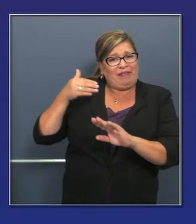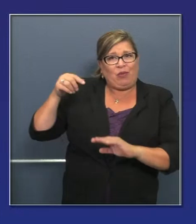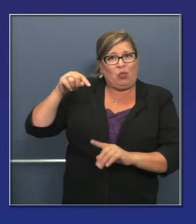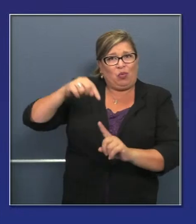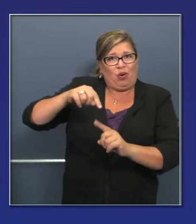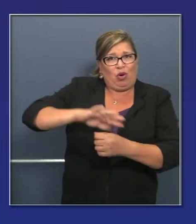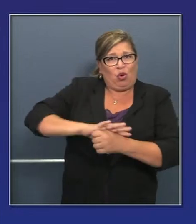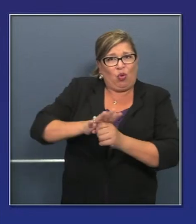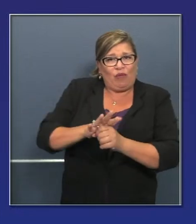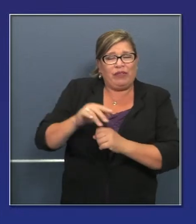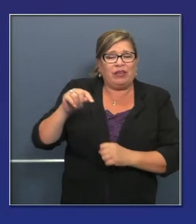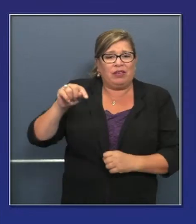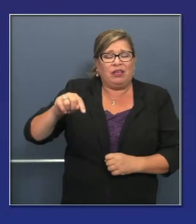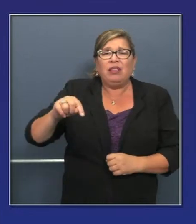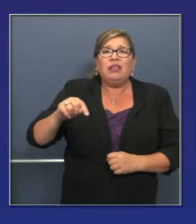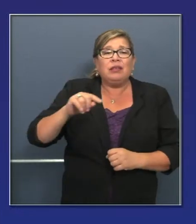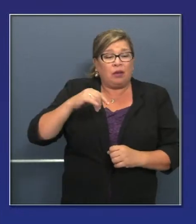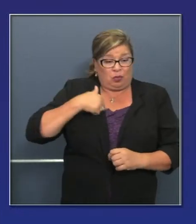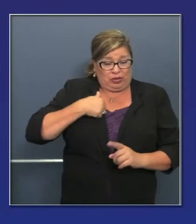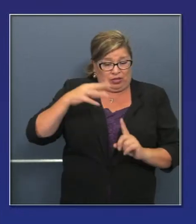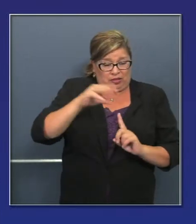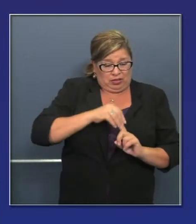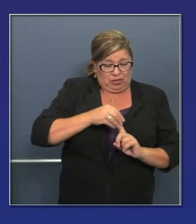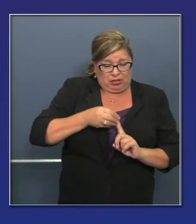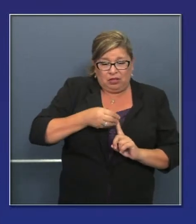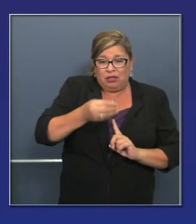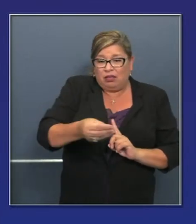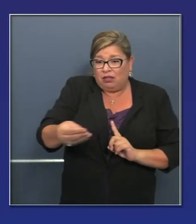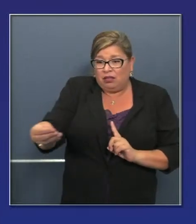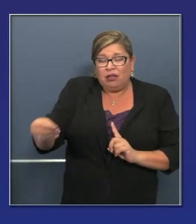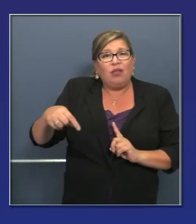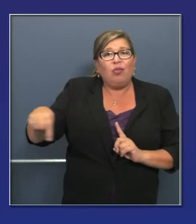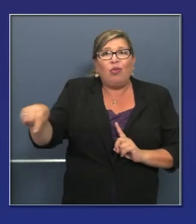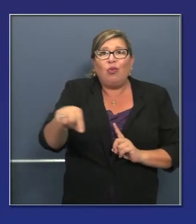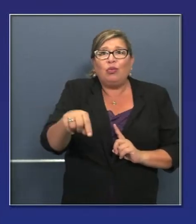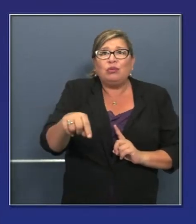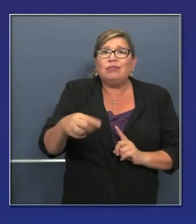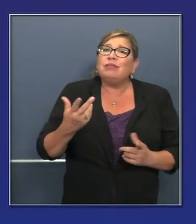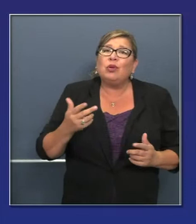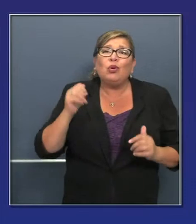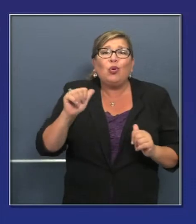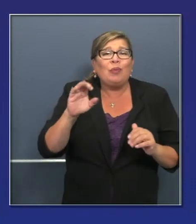as pre-existing conditions and those could be young people young child with leukemia can be